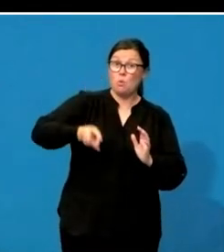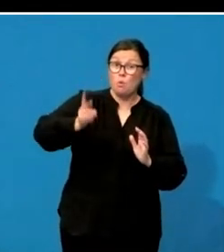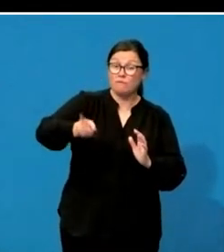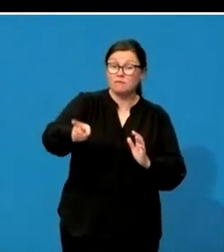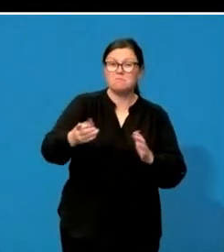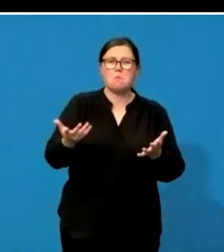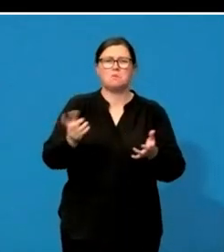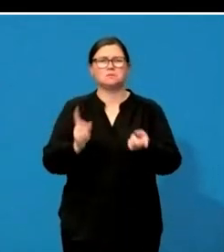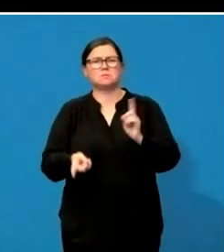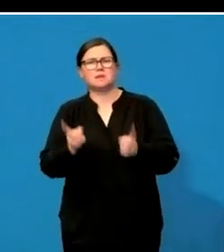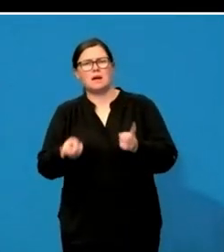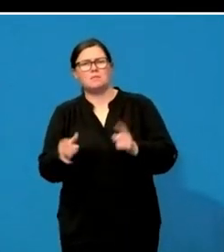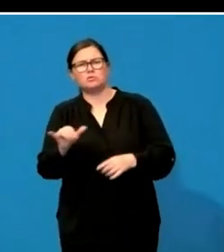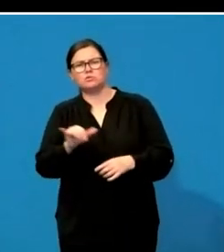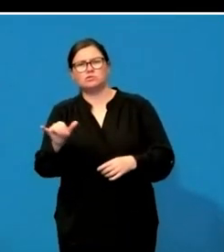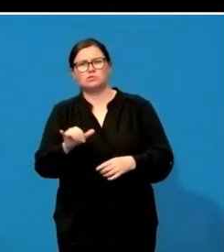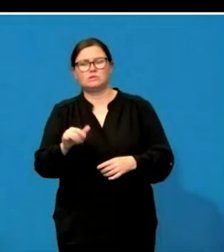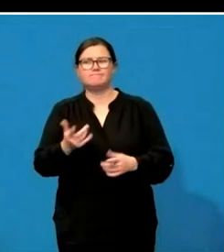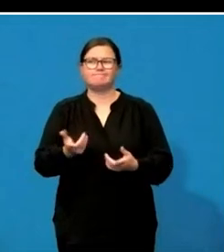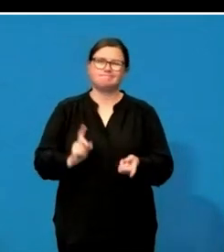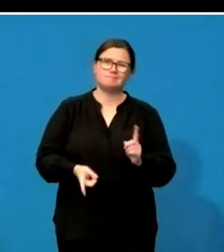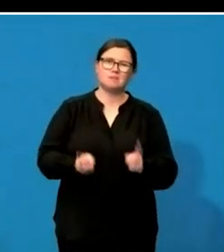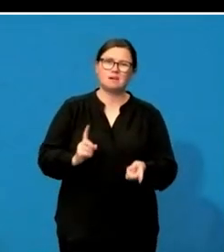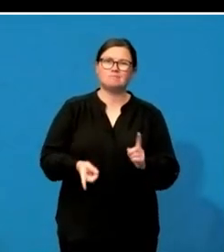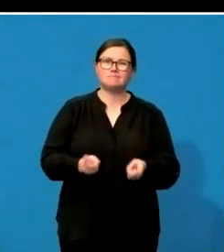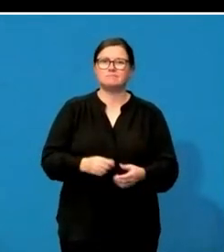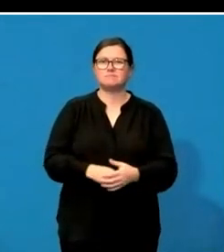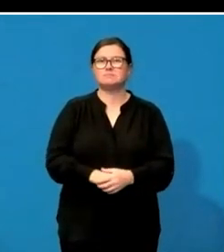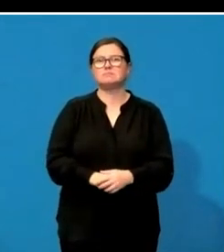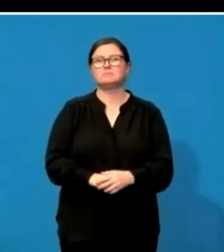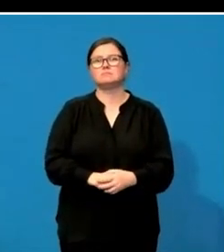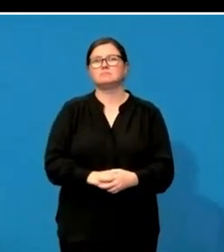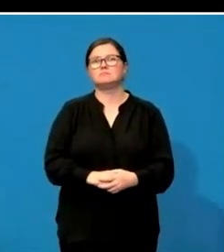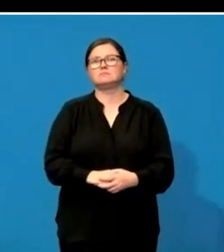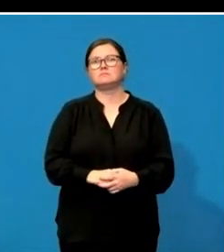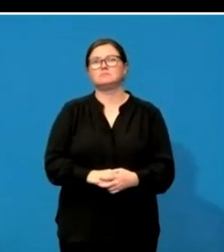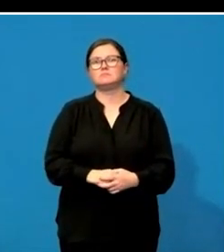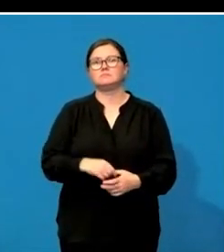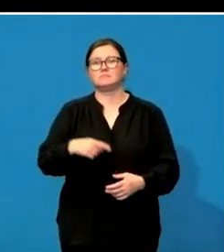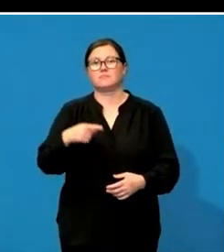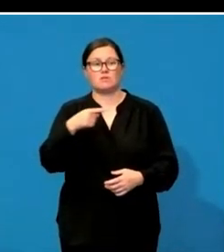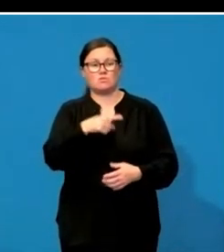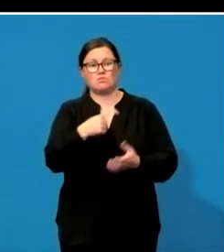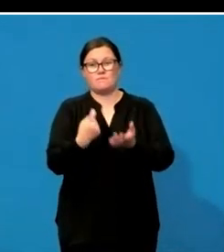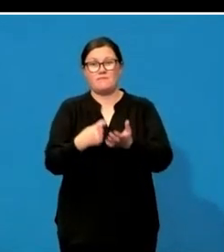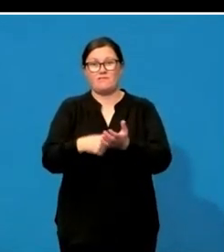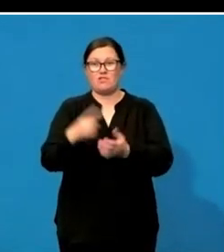And, again, you prefer them to be in Tennant Creek? Yeah.